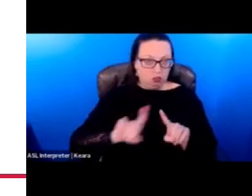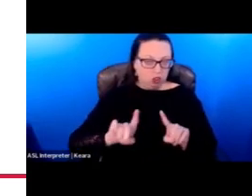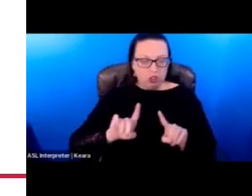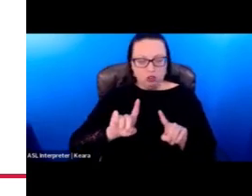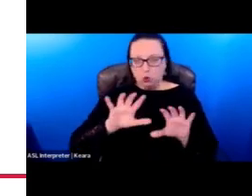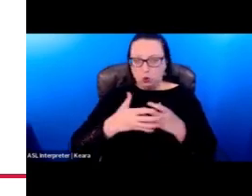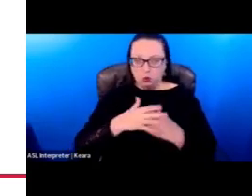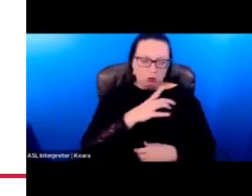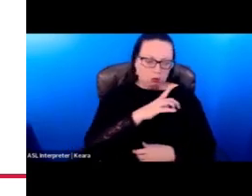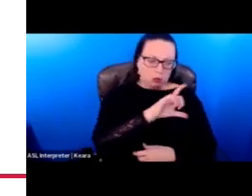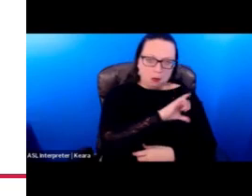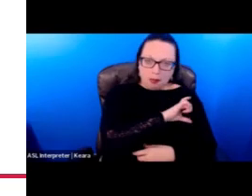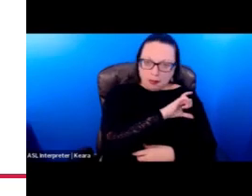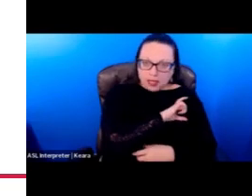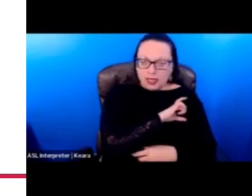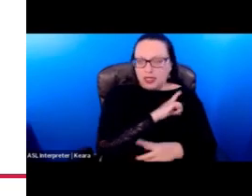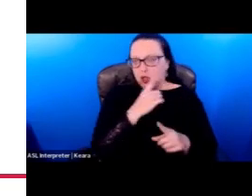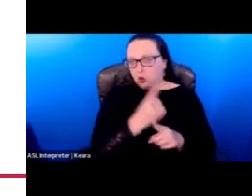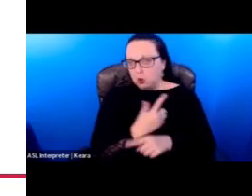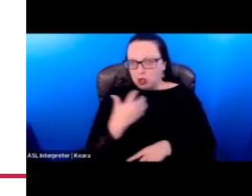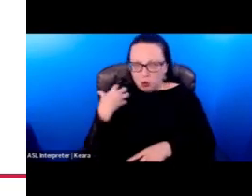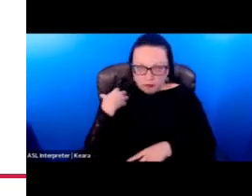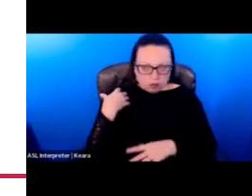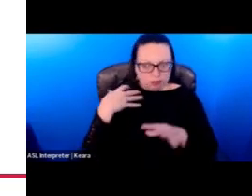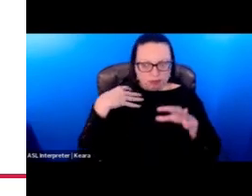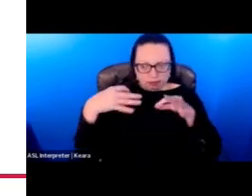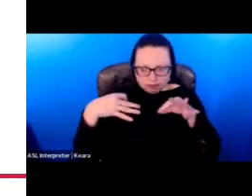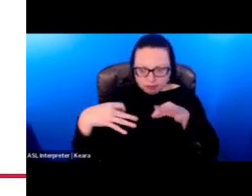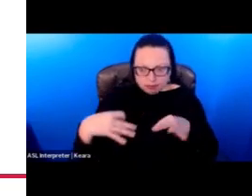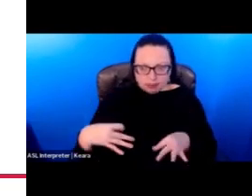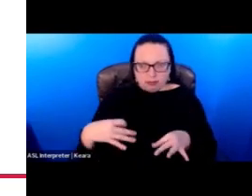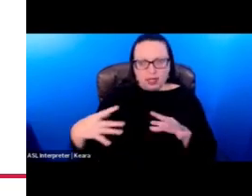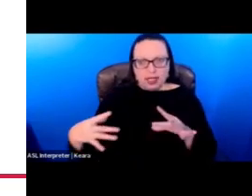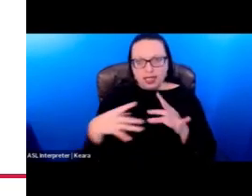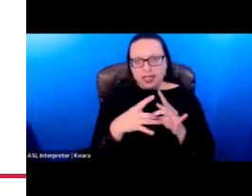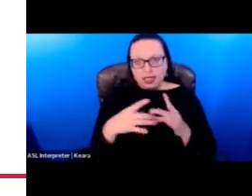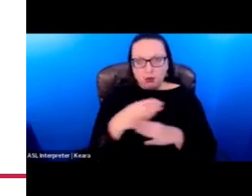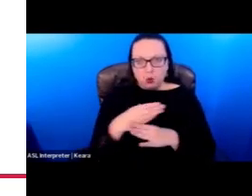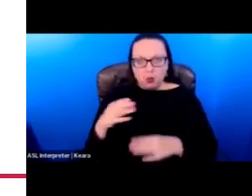correctional officers and explaining and going through the links between substance abuse and traumatic brain injury and